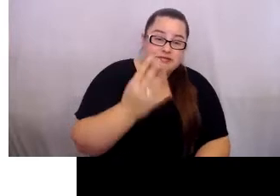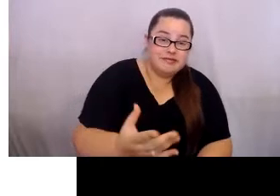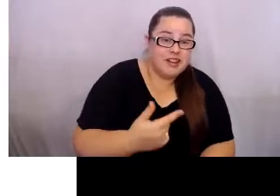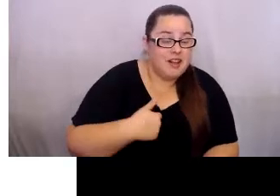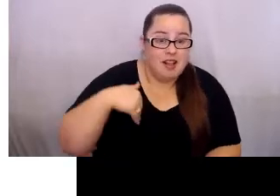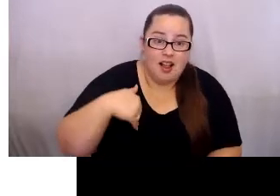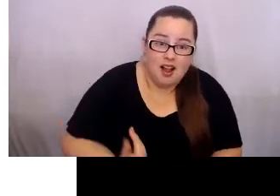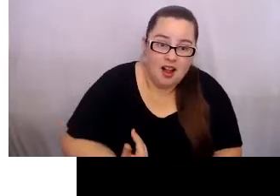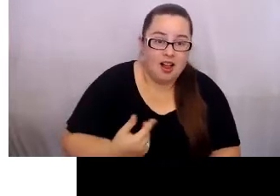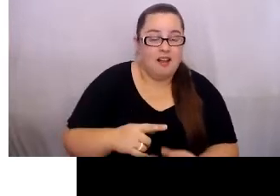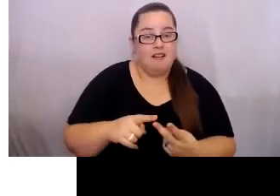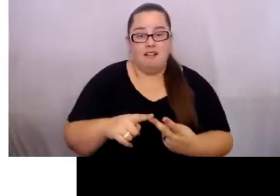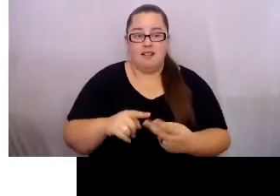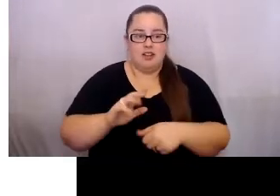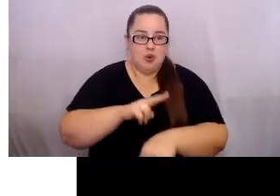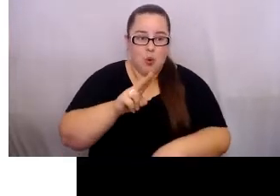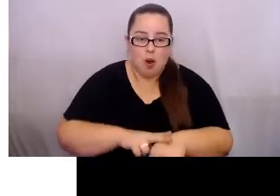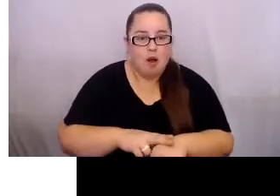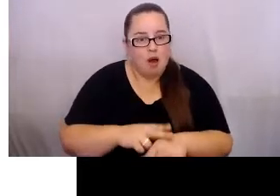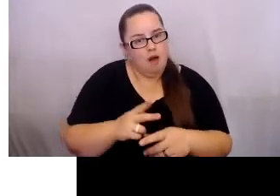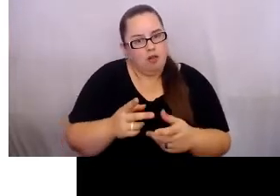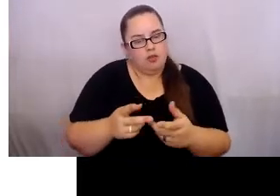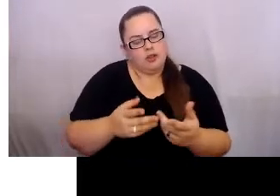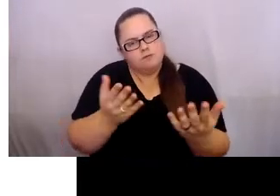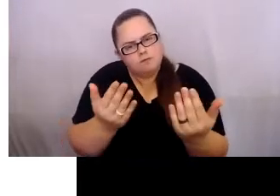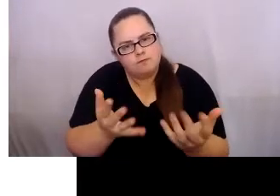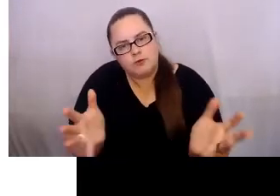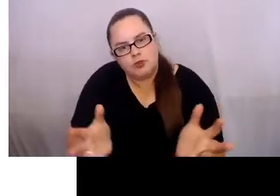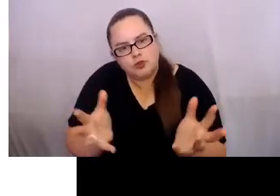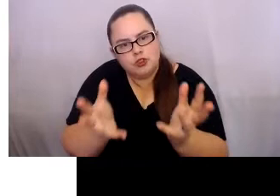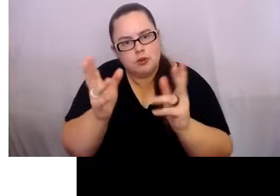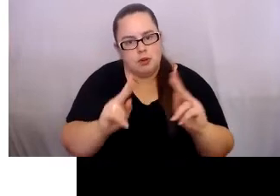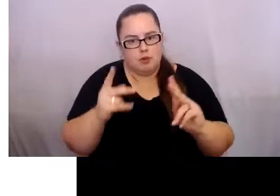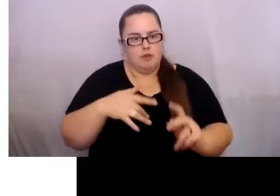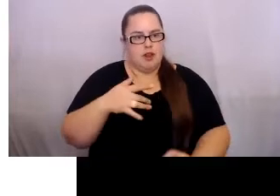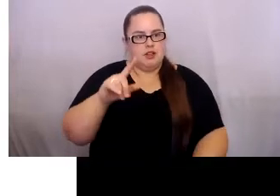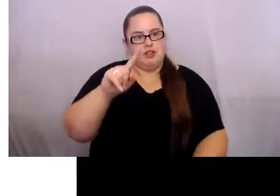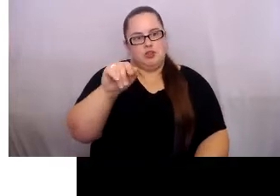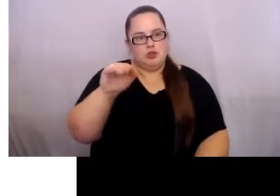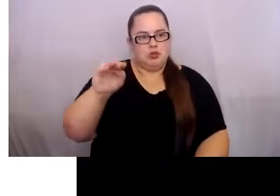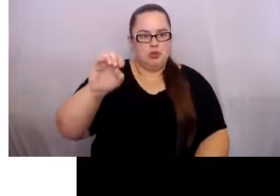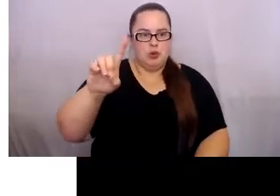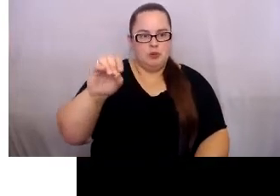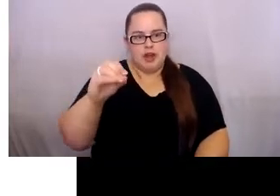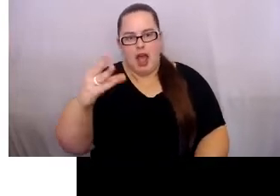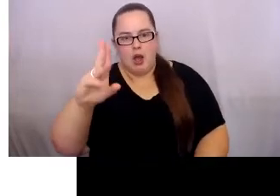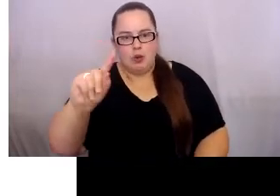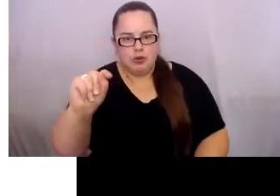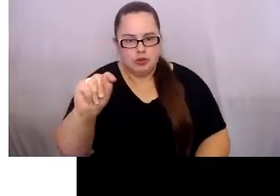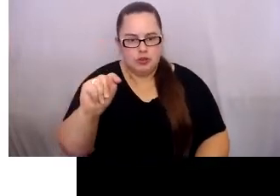We can take. That further. And. Encourage people who are zoomed out. To take meeting notes by hand, pen and paper